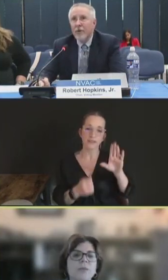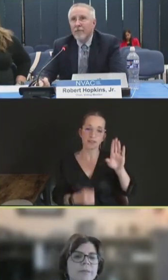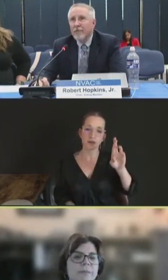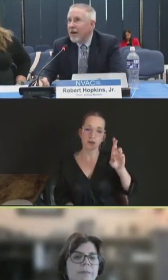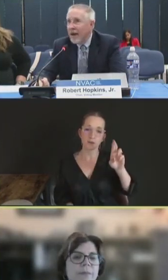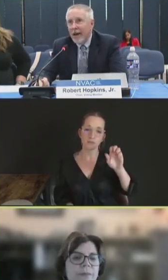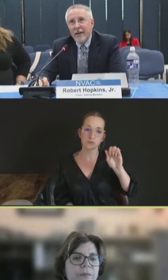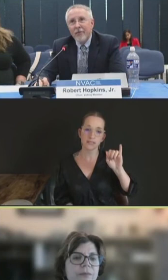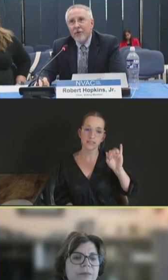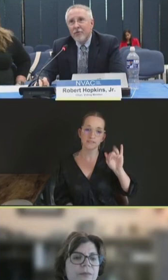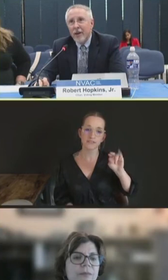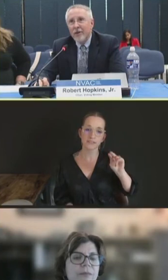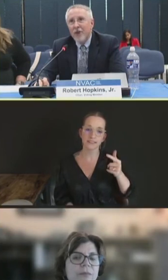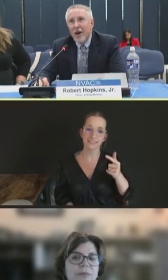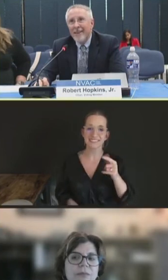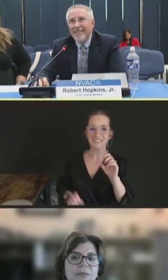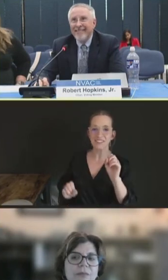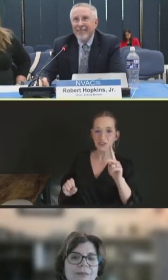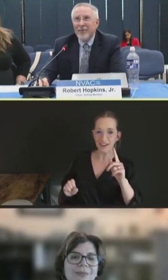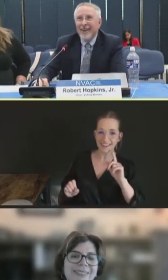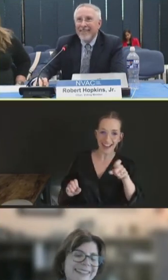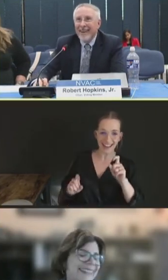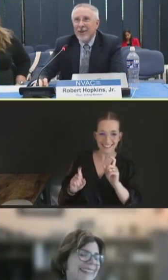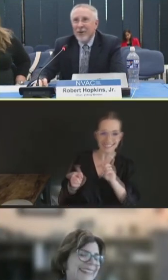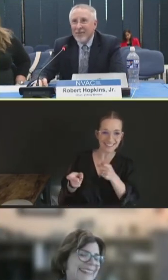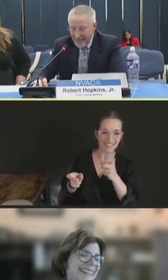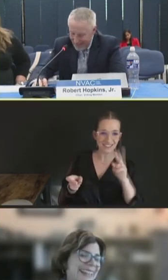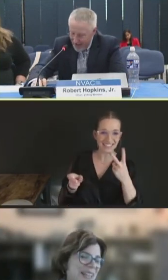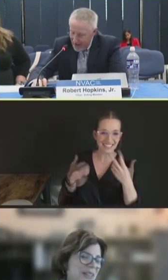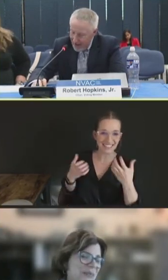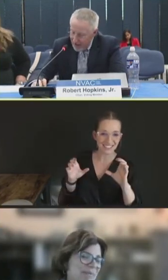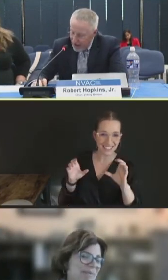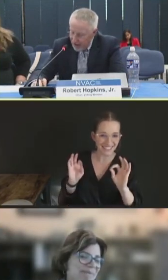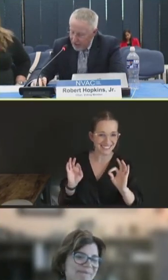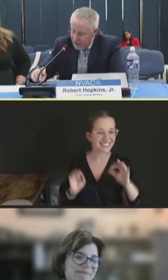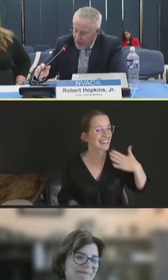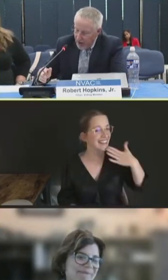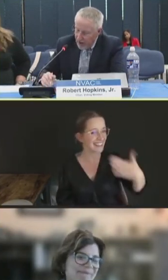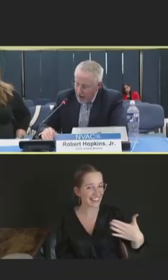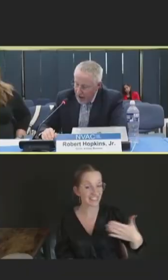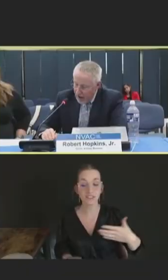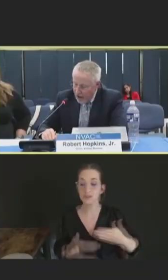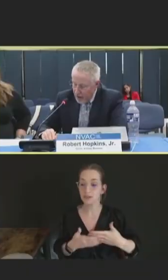Robert Hopkins: Had to give you a second shot. All right, thank you. Roxanna Diba: Thank you. Robert Hopkins: Next, AHIP, Chris Regal.